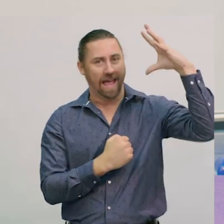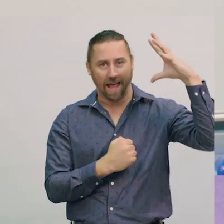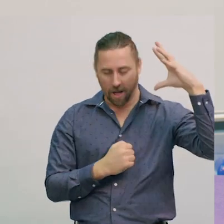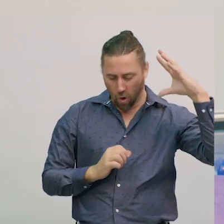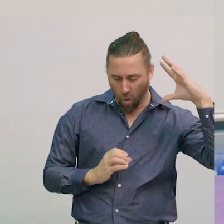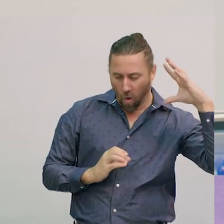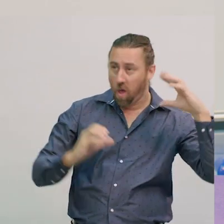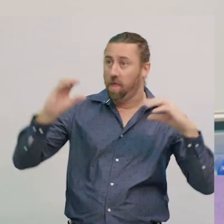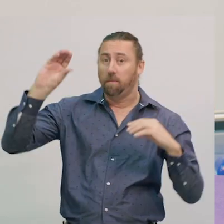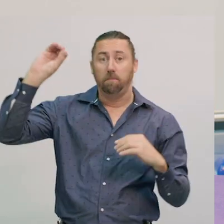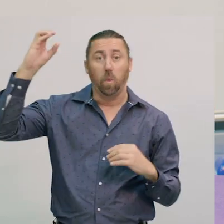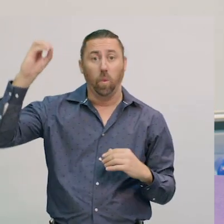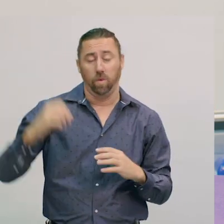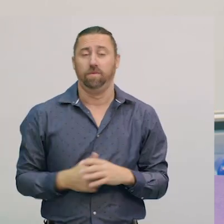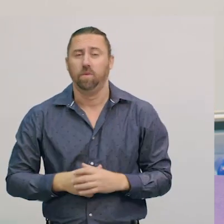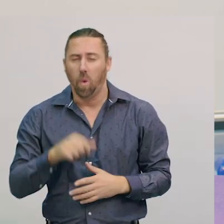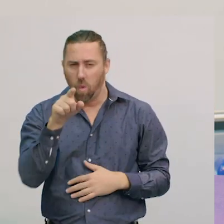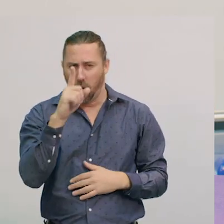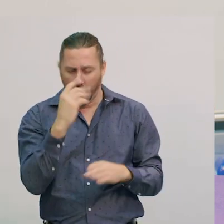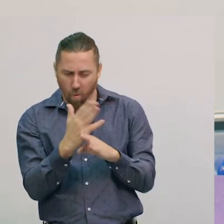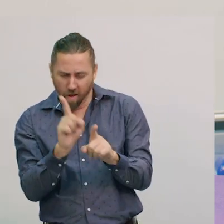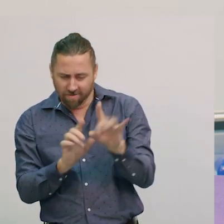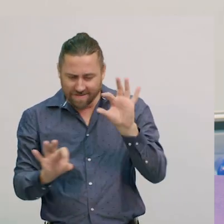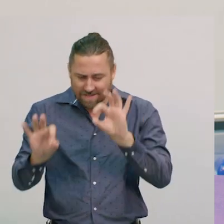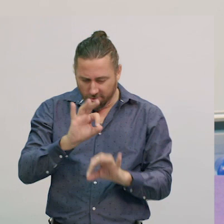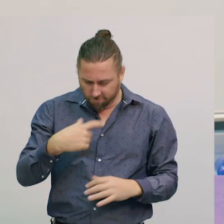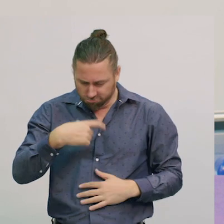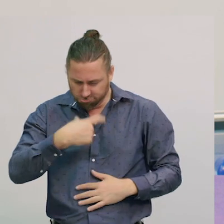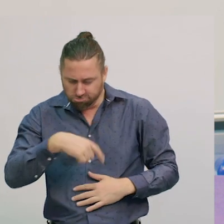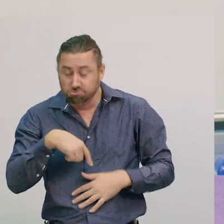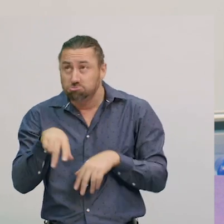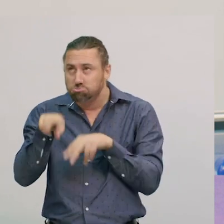Or you could work like a scientist, to observe and sketch the Moon over the next month,